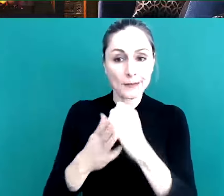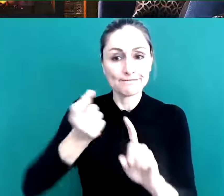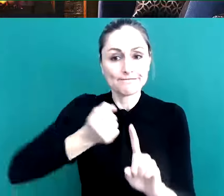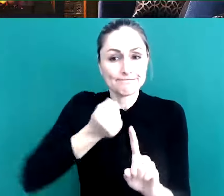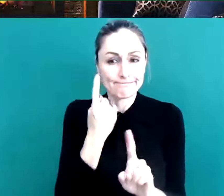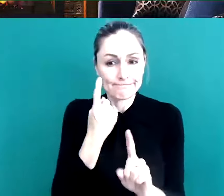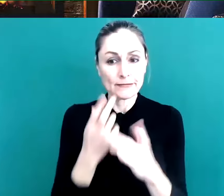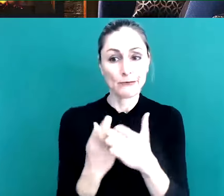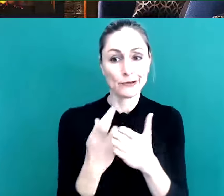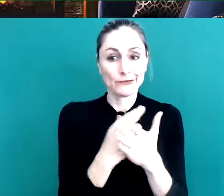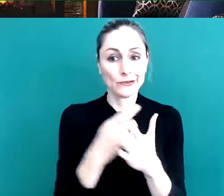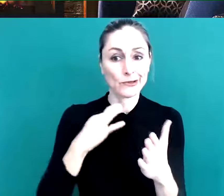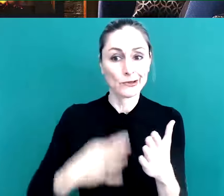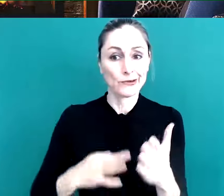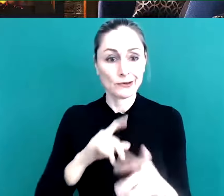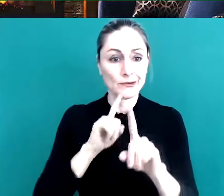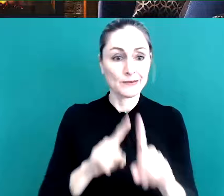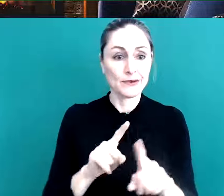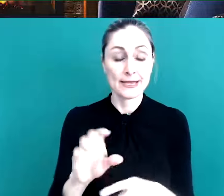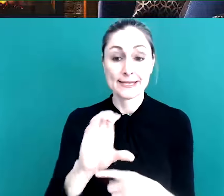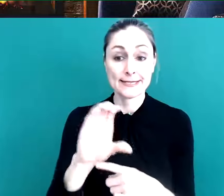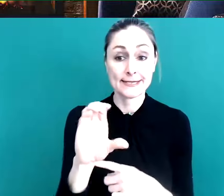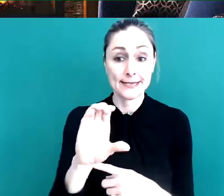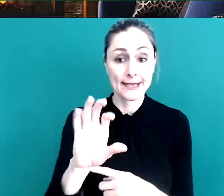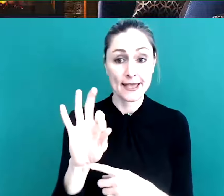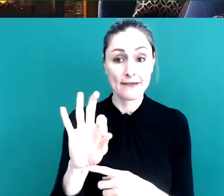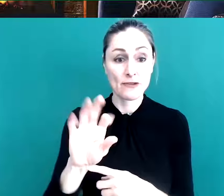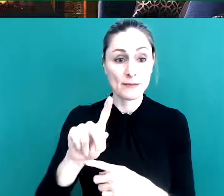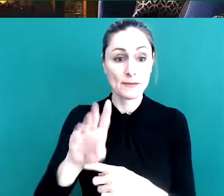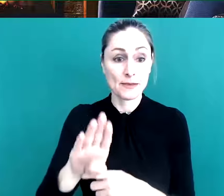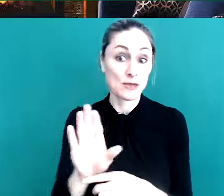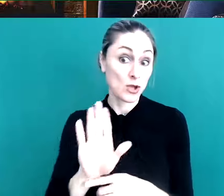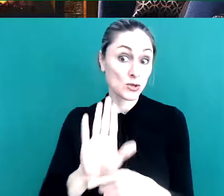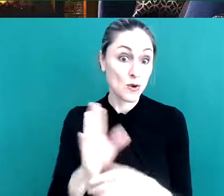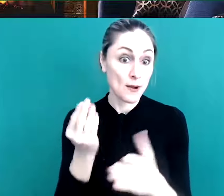CFPB Your Money, Your Goals Review Credit Report Tool.